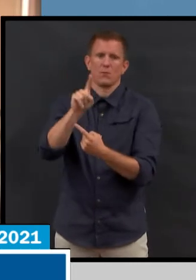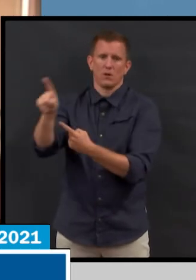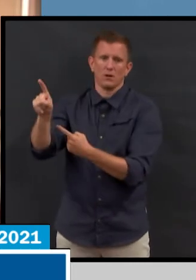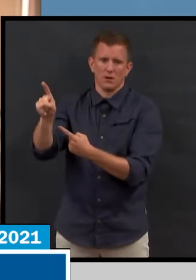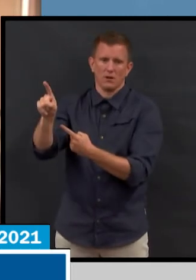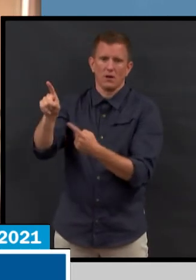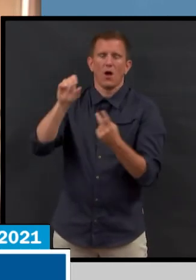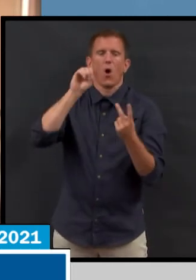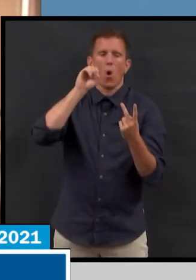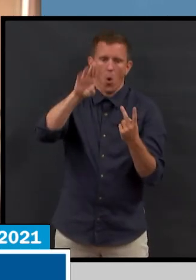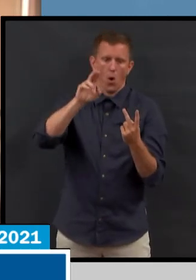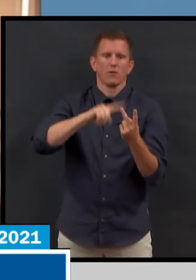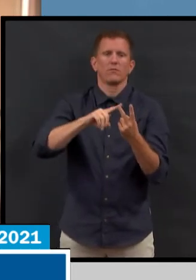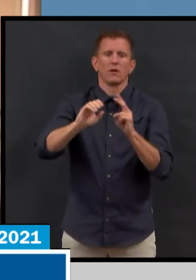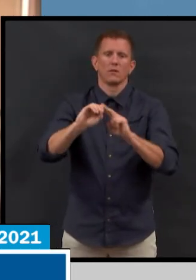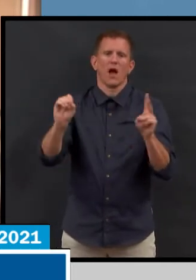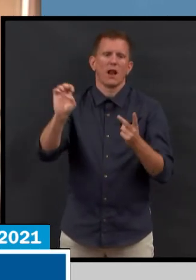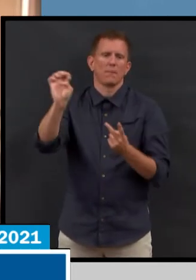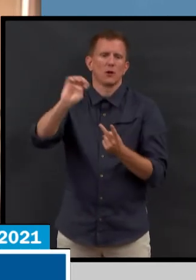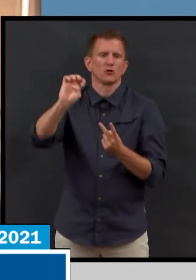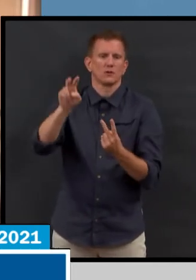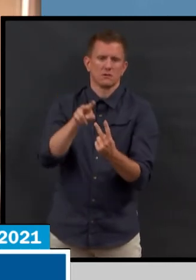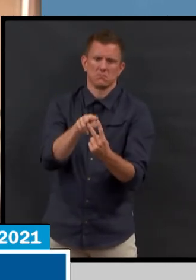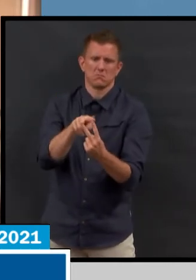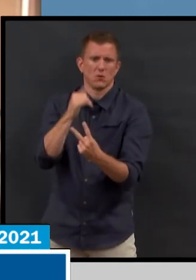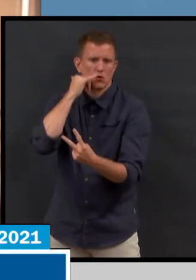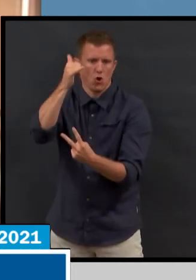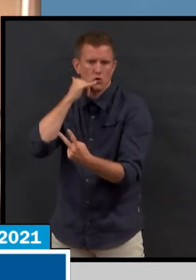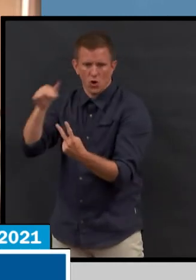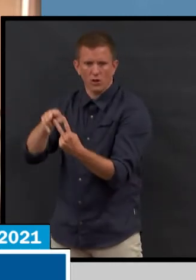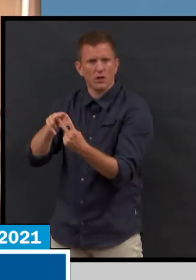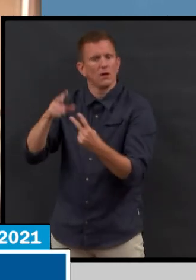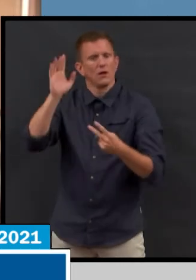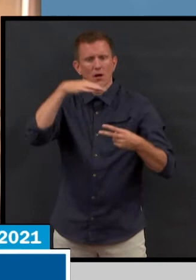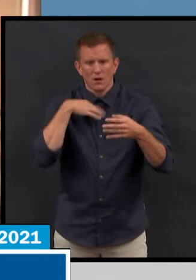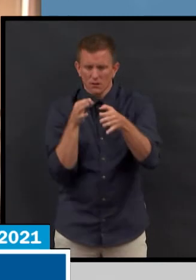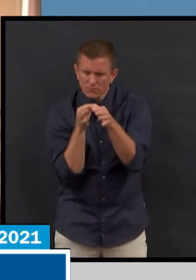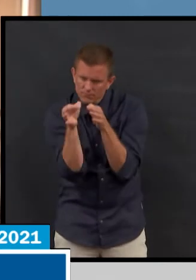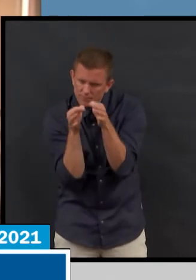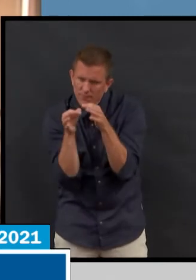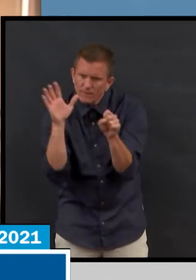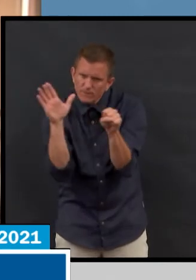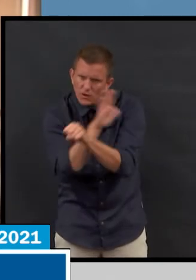we talked about the low-level calls where a person is not armed uh that is not violent